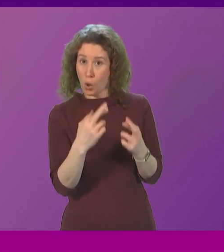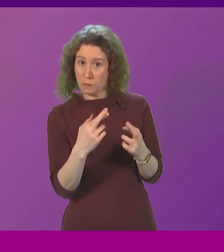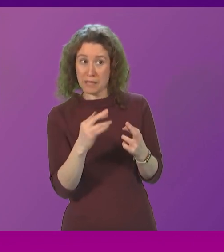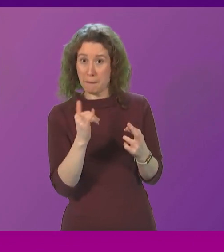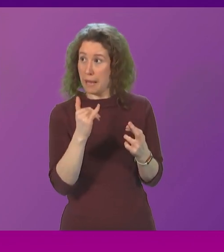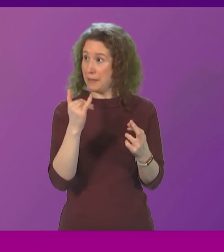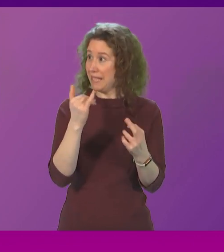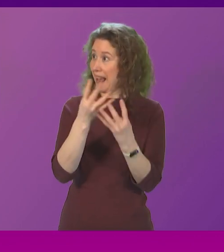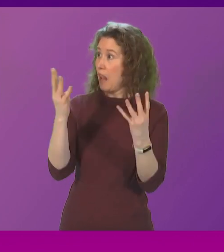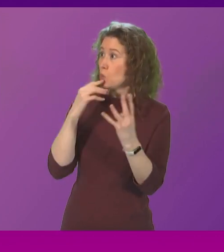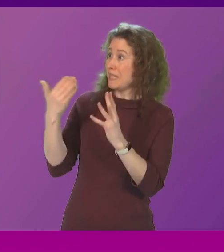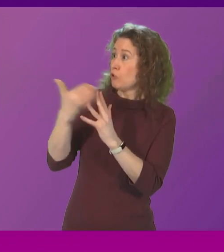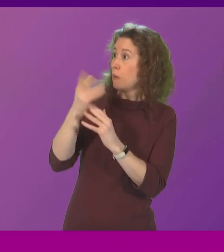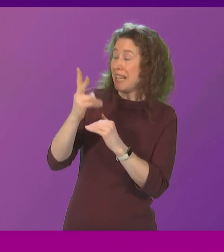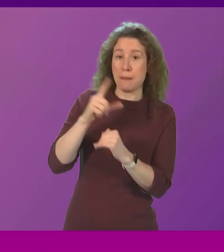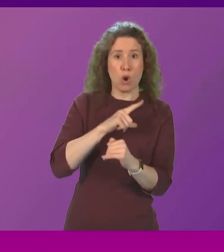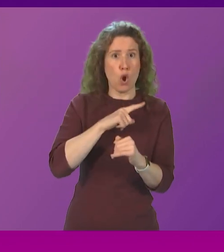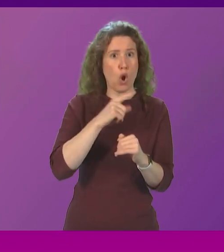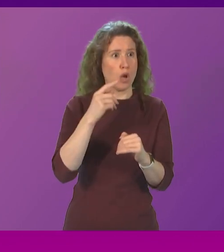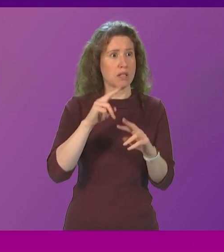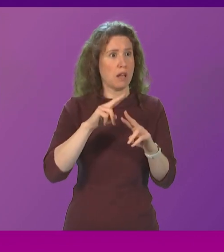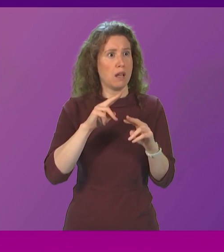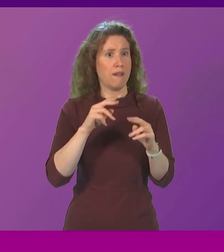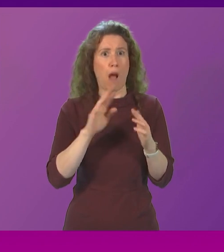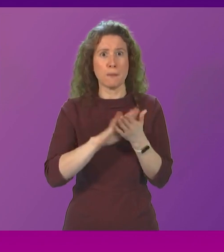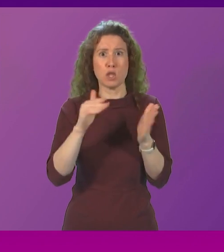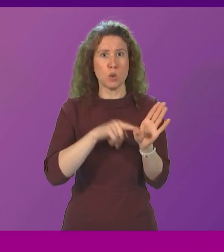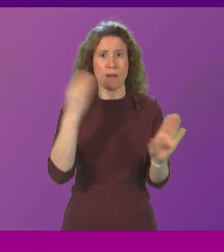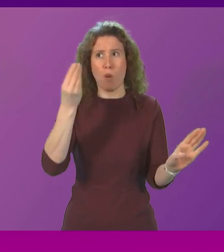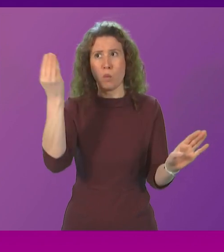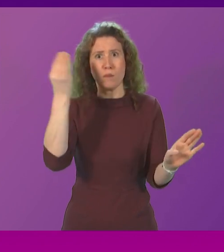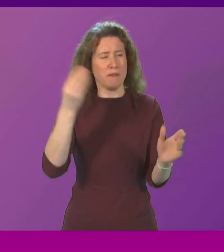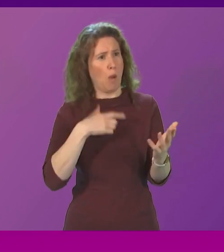the gallery just to stop that long rant from Humza Yousaf, which did not address the question